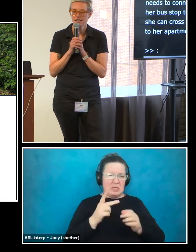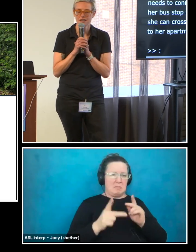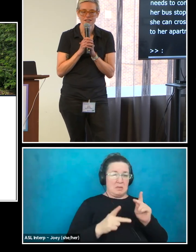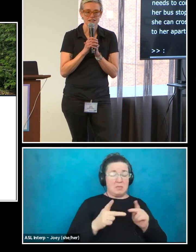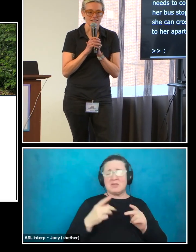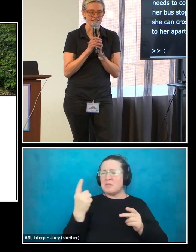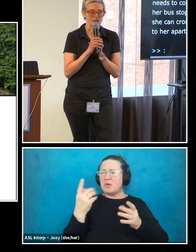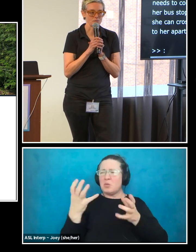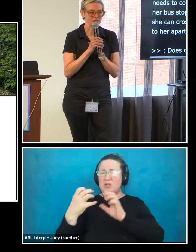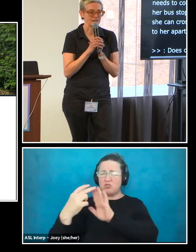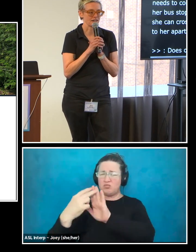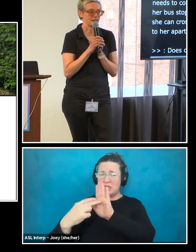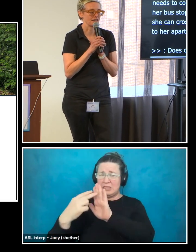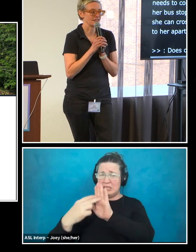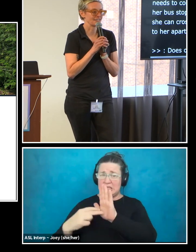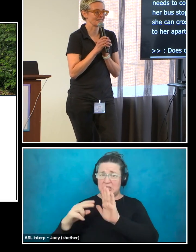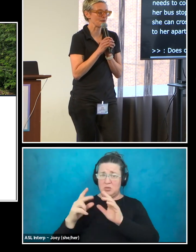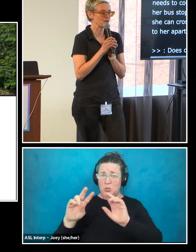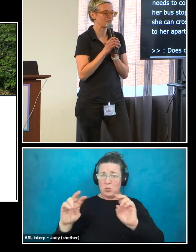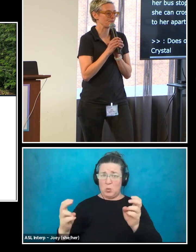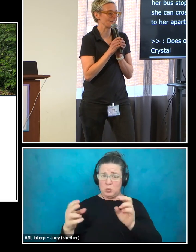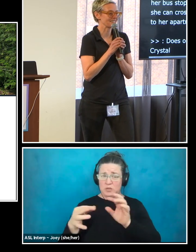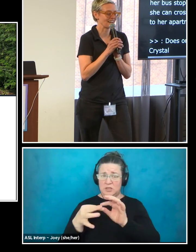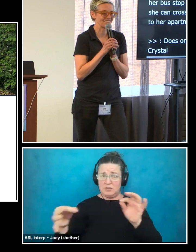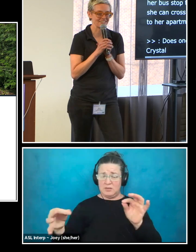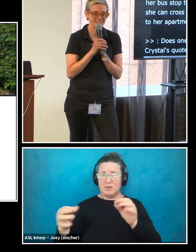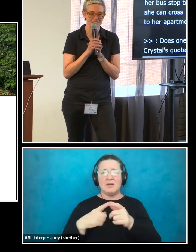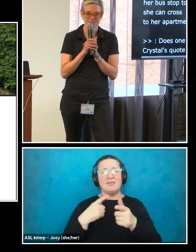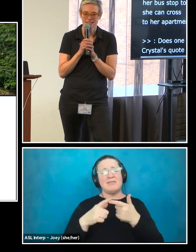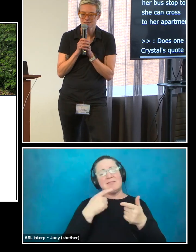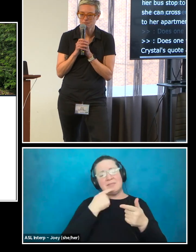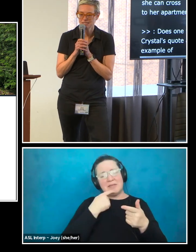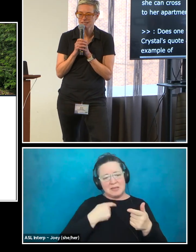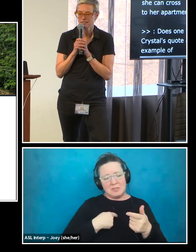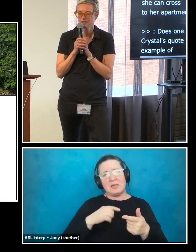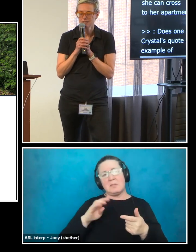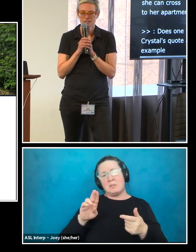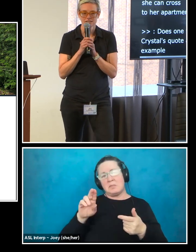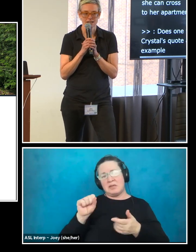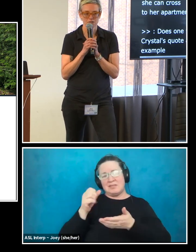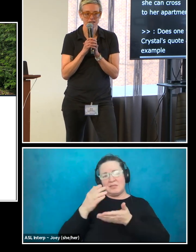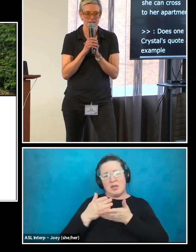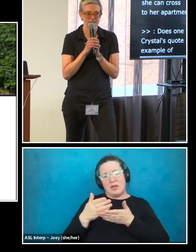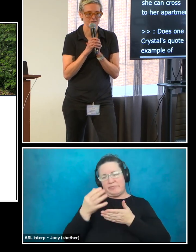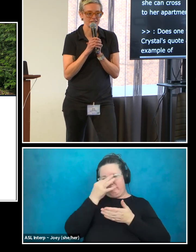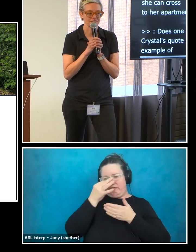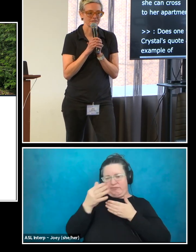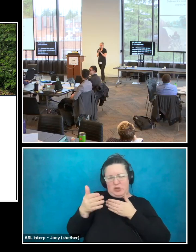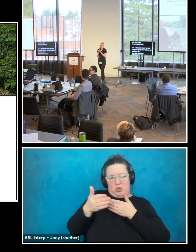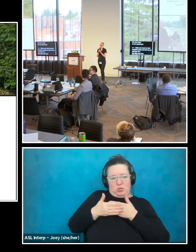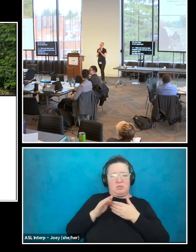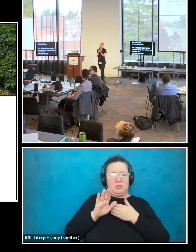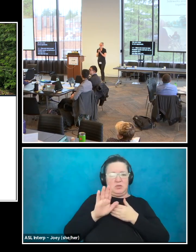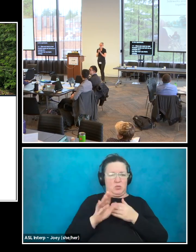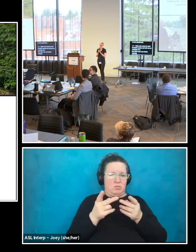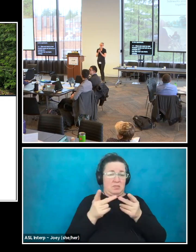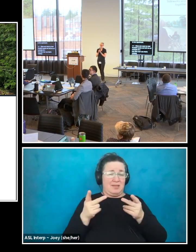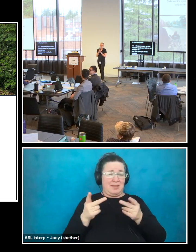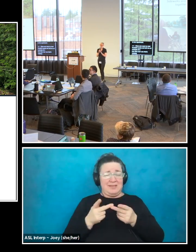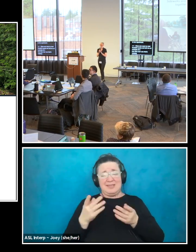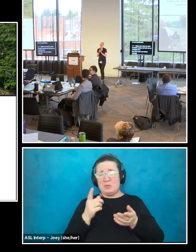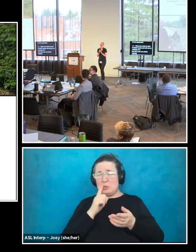then tell me uh an example of a bus stop near you that's missing sidewalk connectivity? All right,